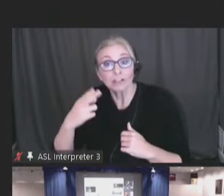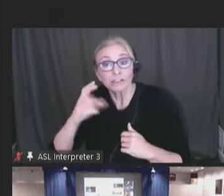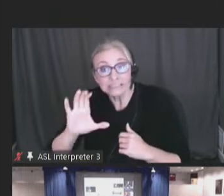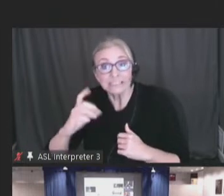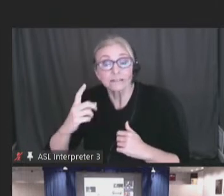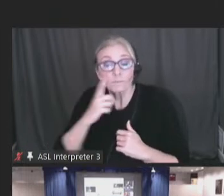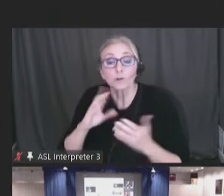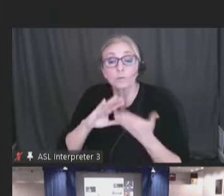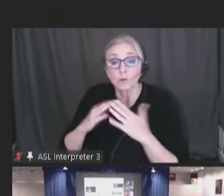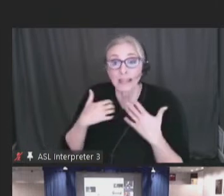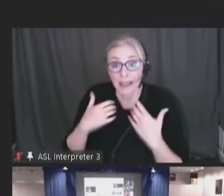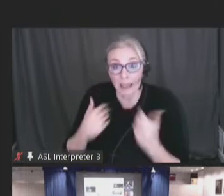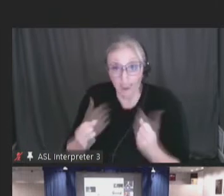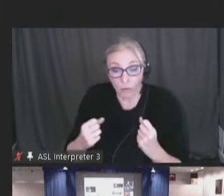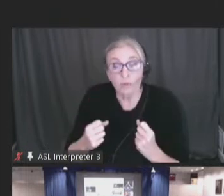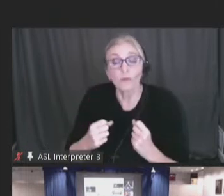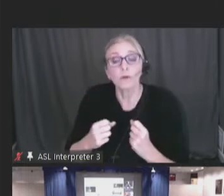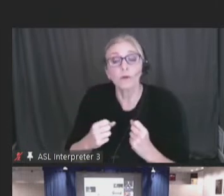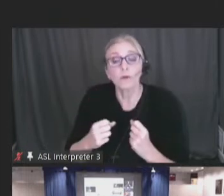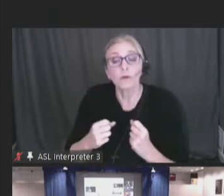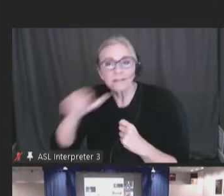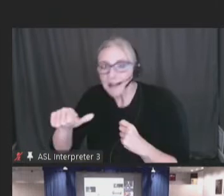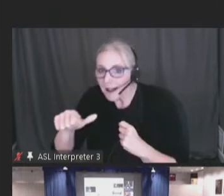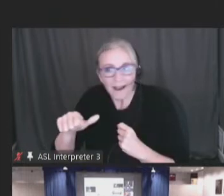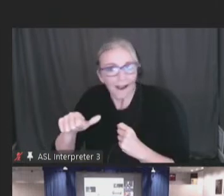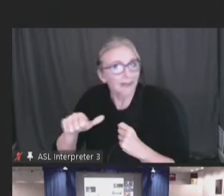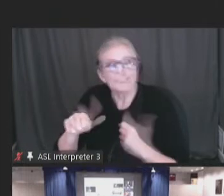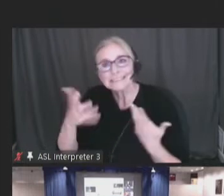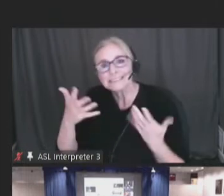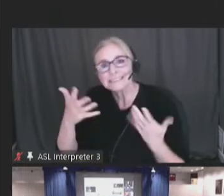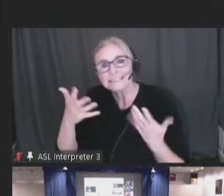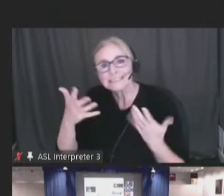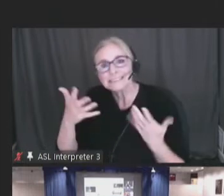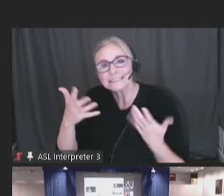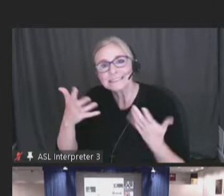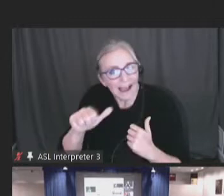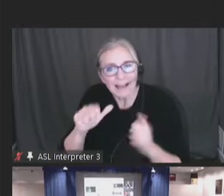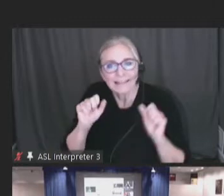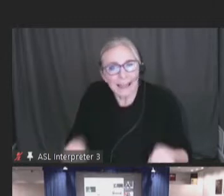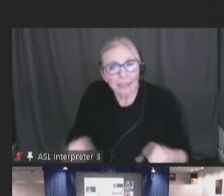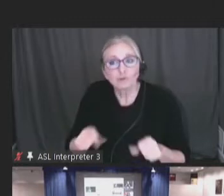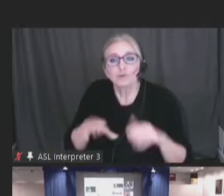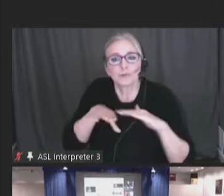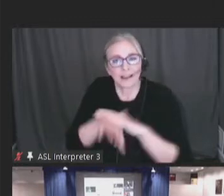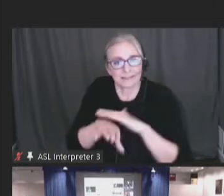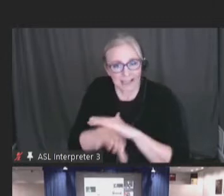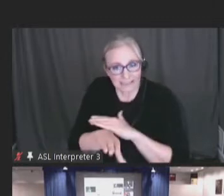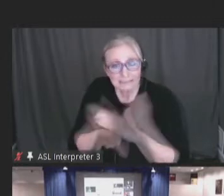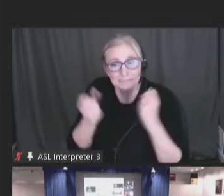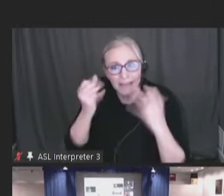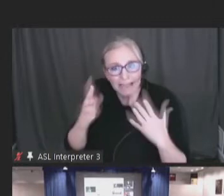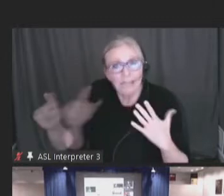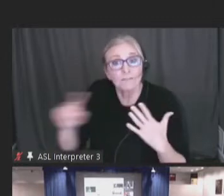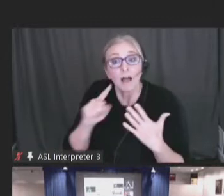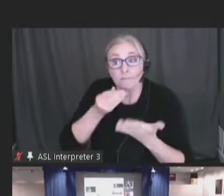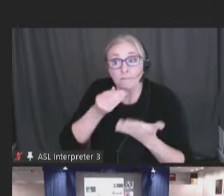they were not being -- they were not able to access many of the funding models and streams.